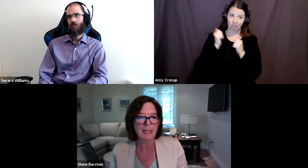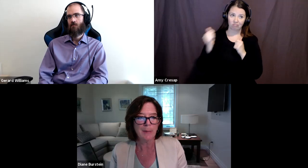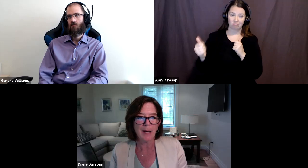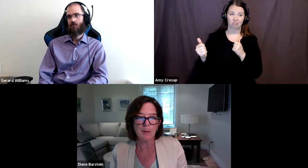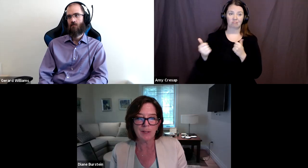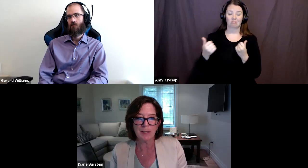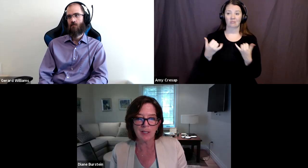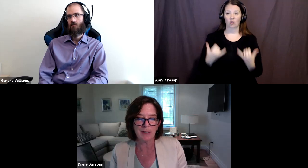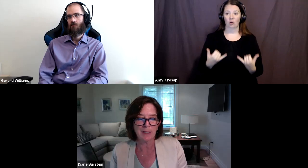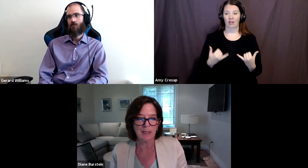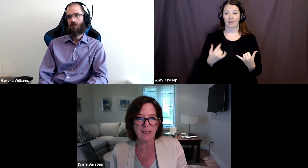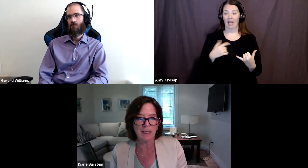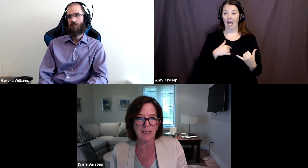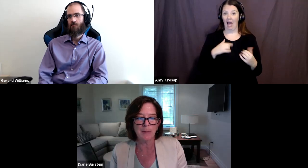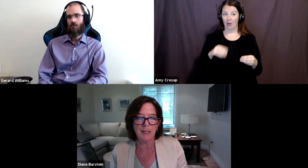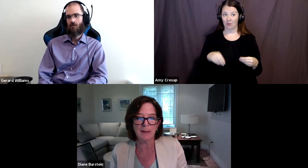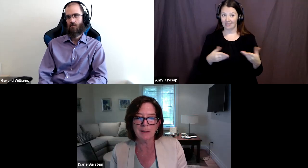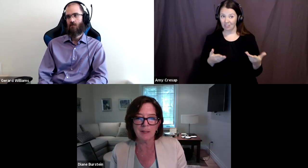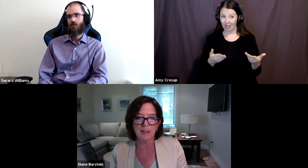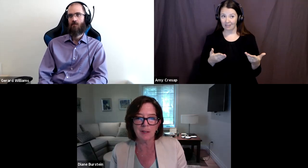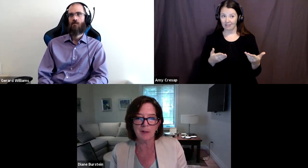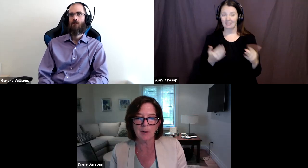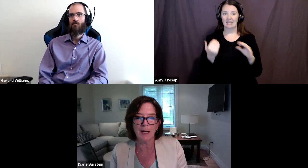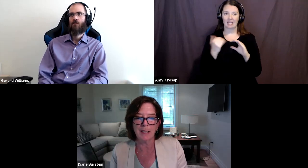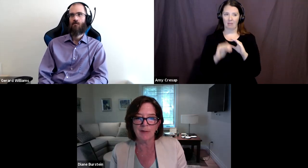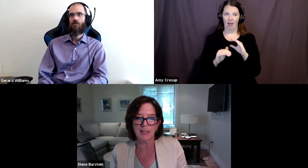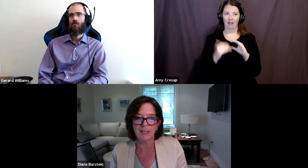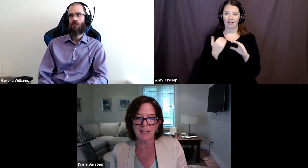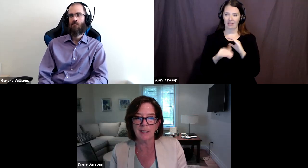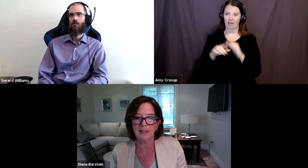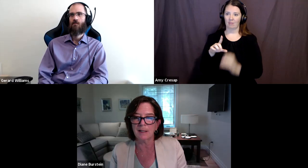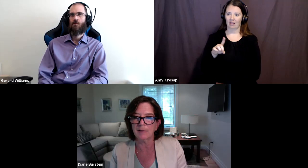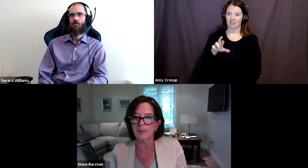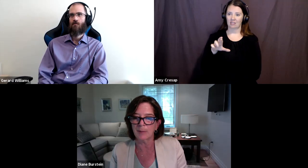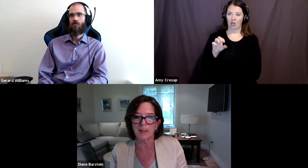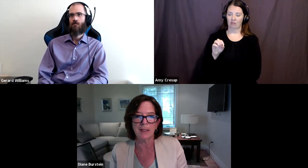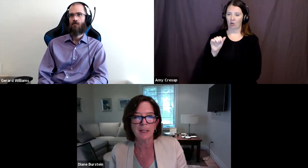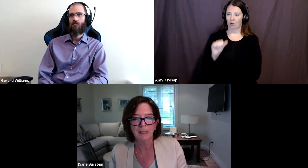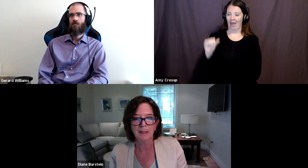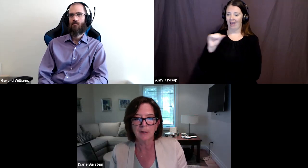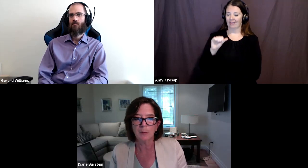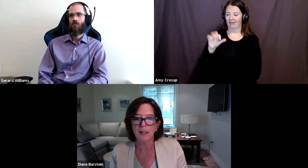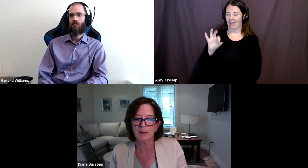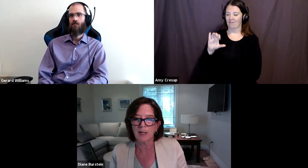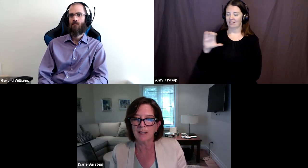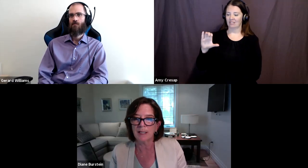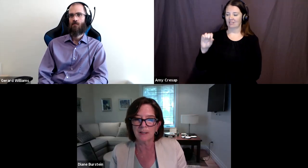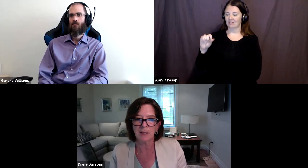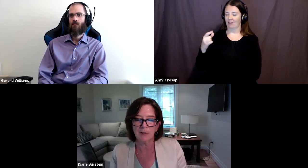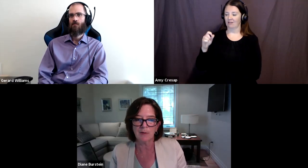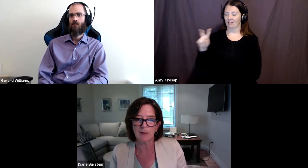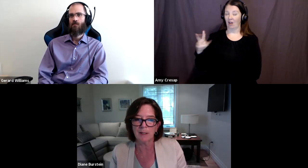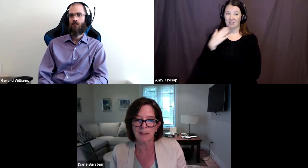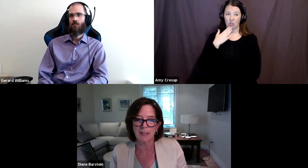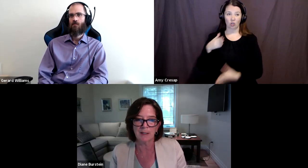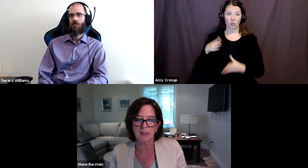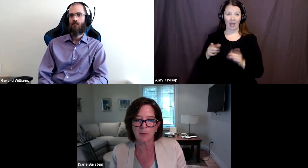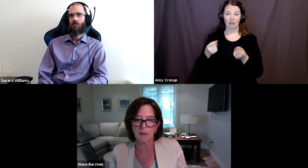I would suggest an e-mail to DRO@fcc.gov might be good way to try to get in touch.